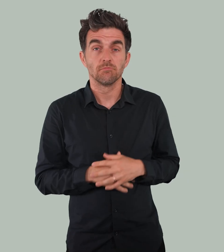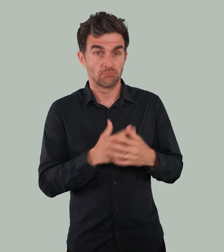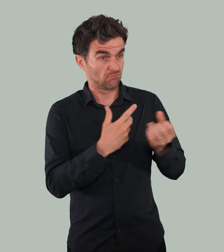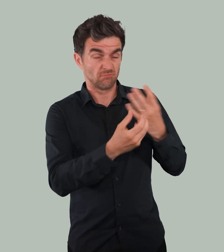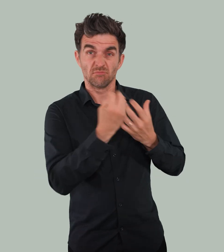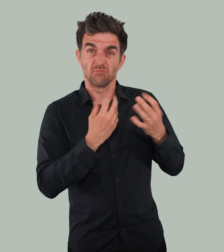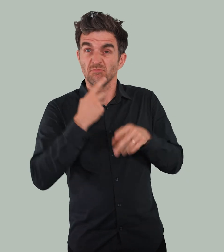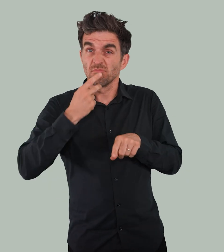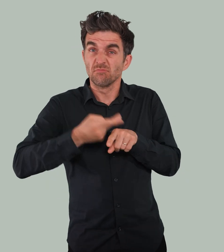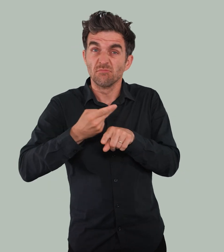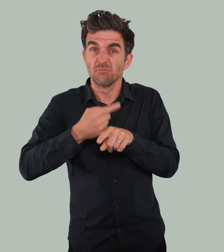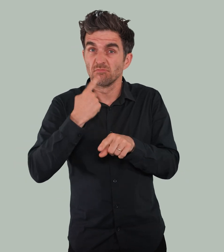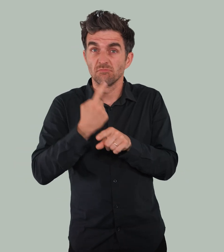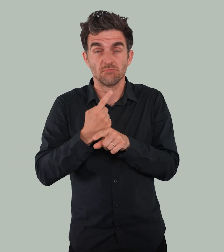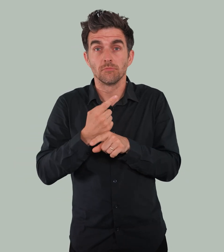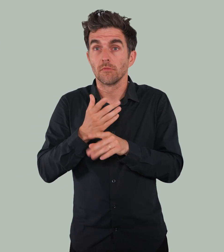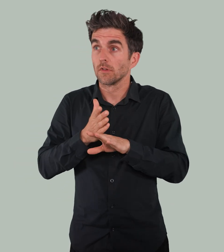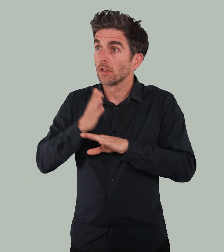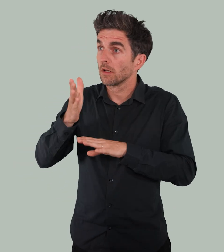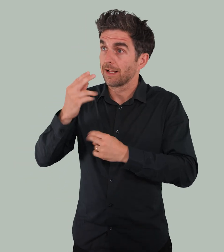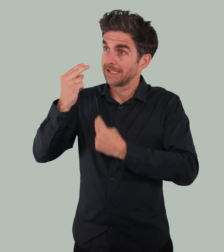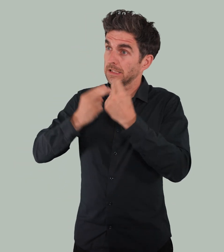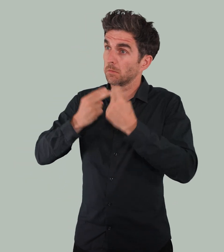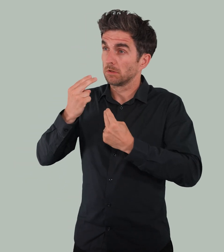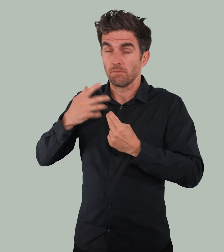Respondents frequently describe the assessment process as